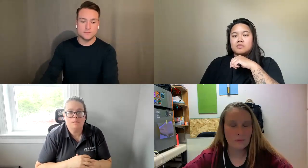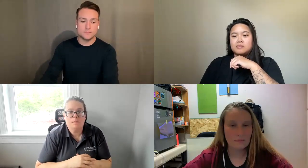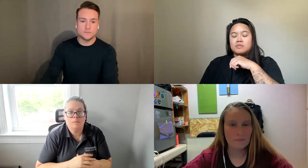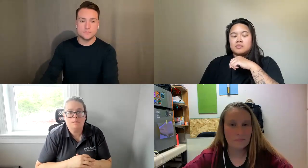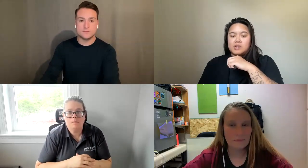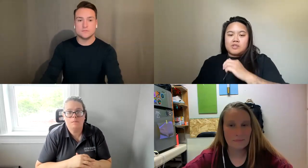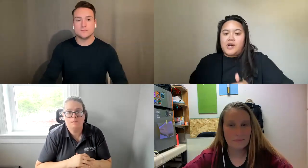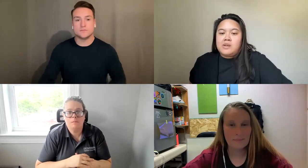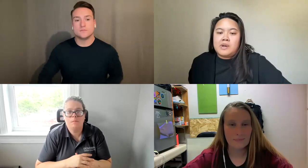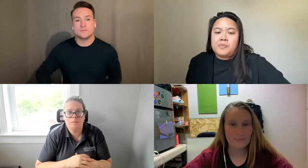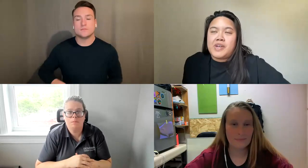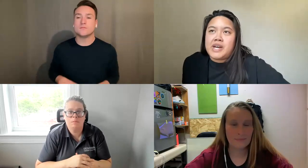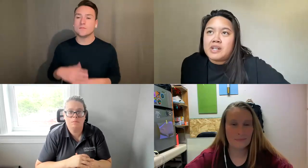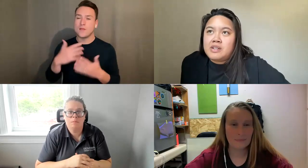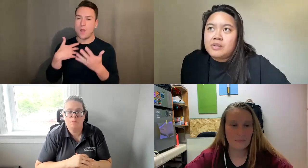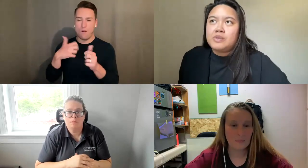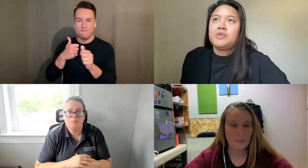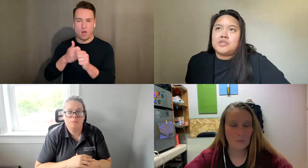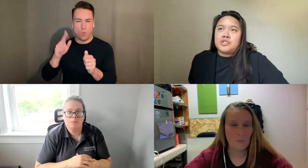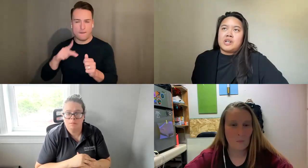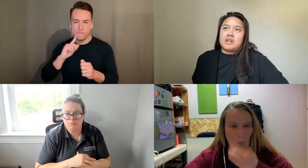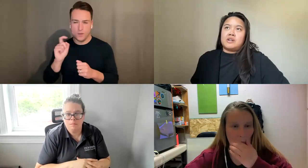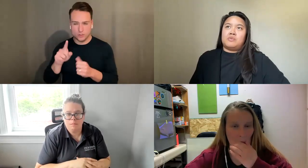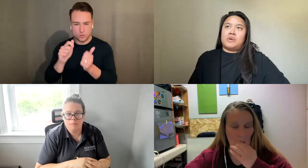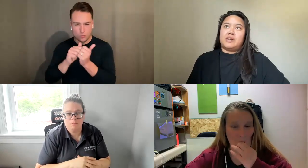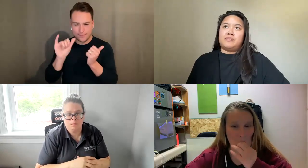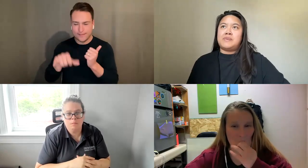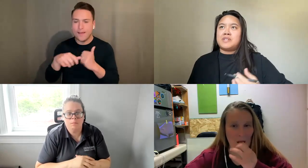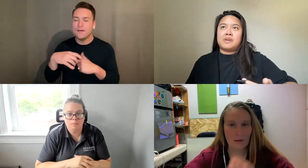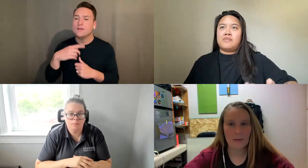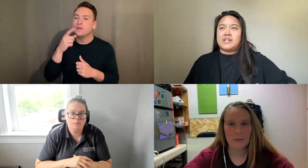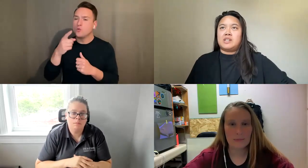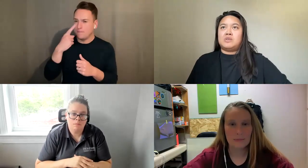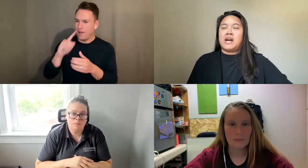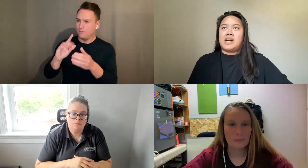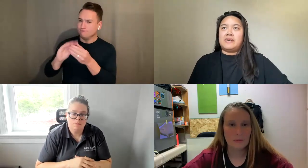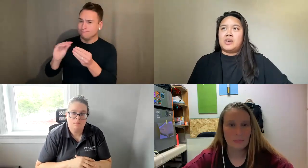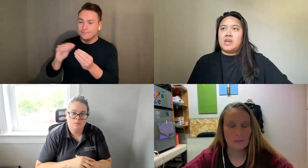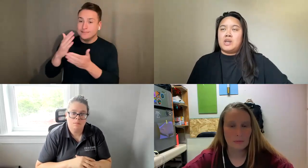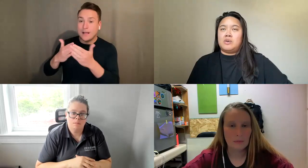To follow up with that, can you share maybe some advice that you have